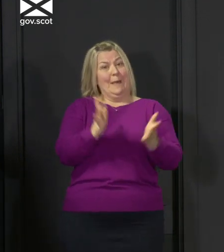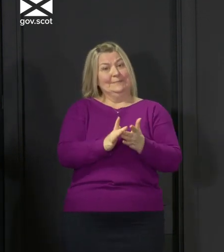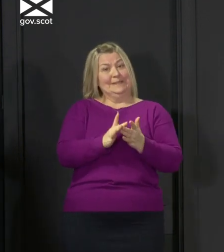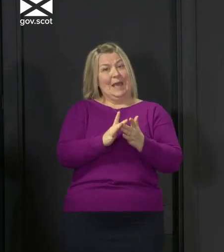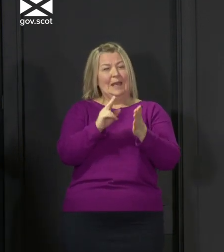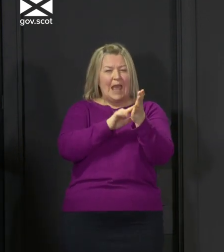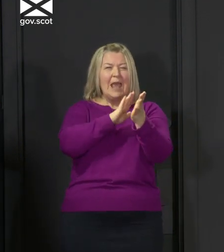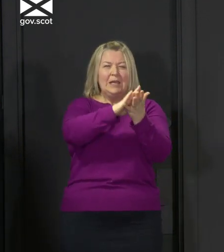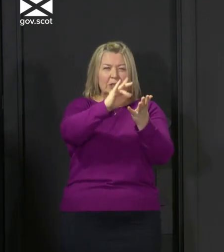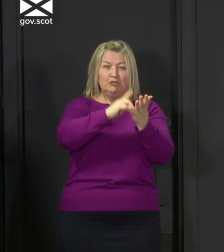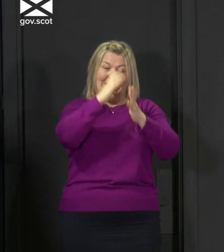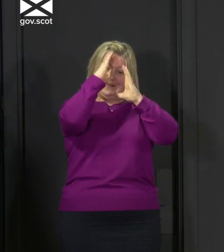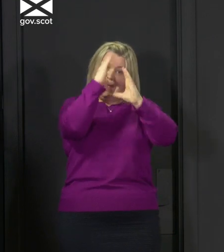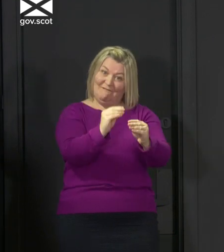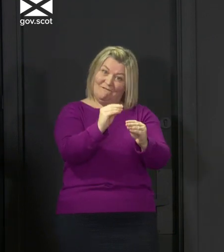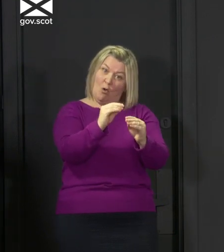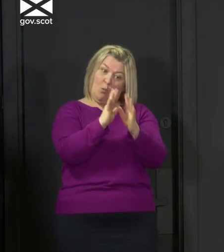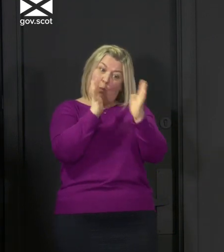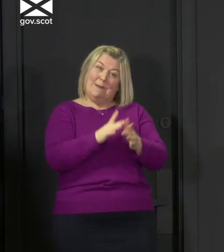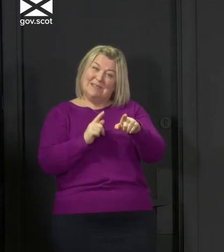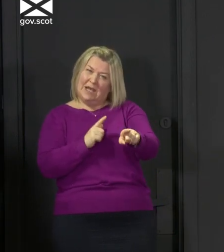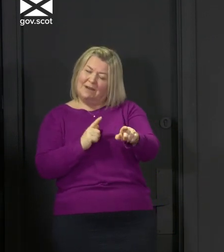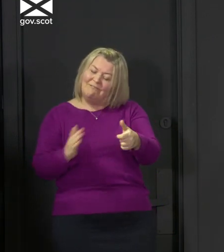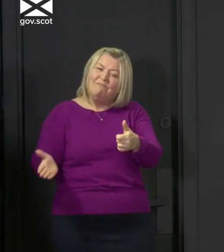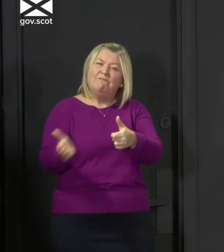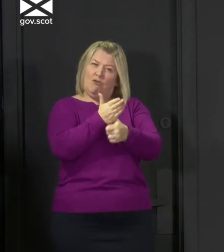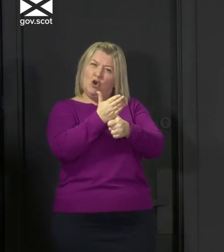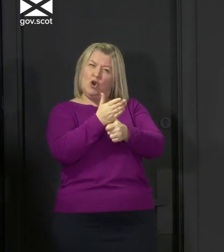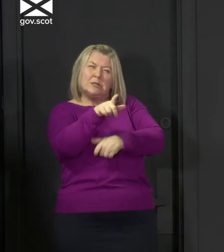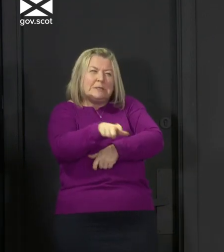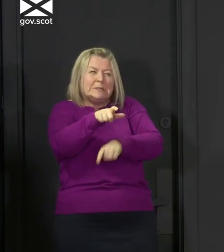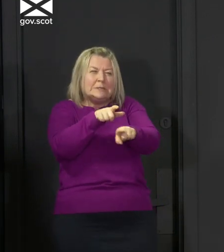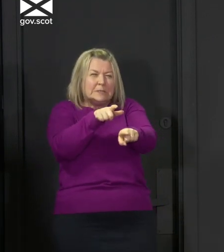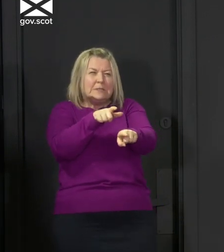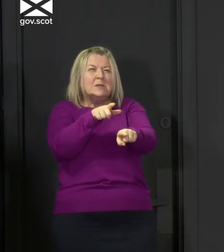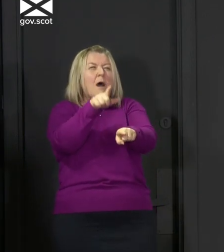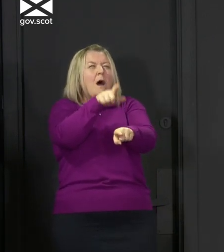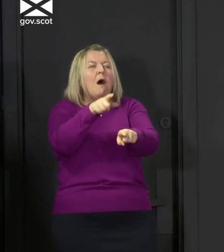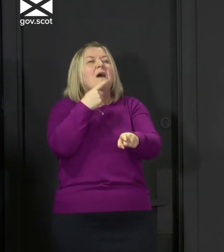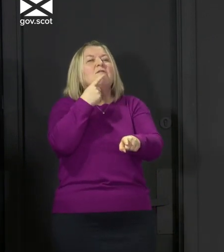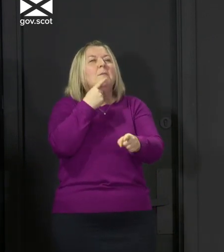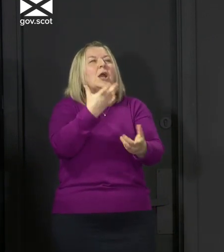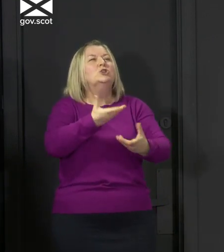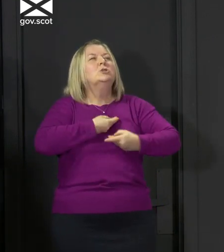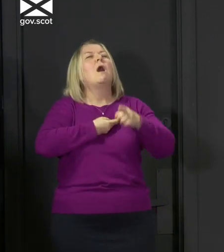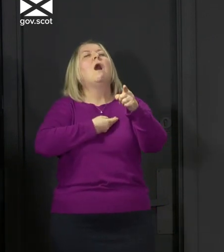place you go for advice on Covid-19. However if you need to, for example if your symptoms